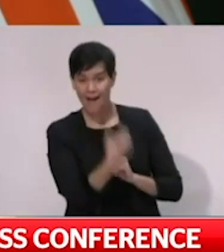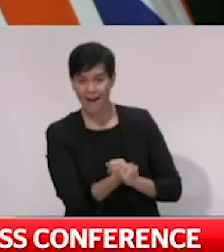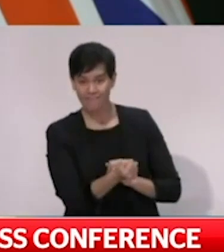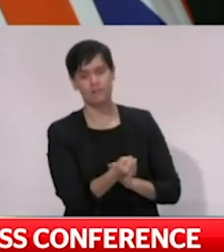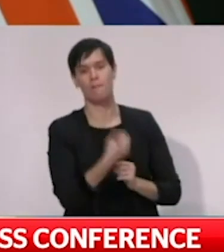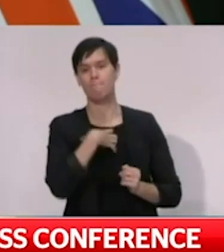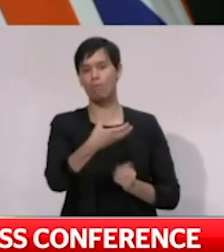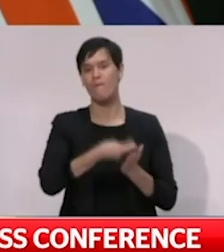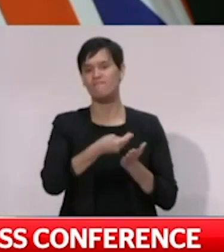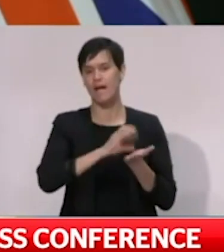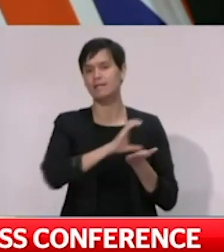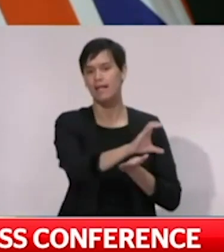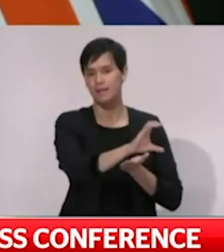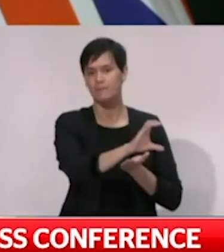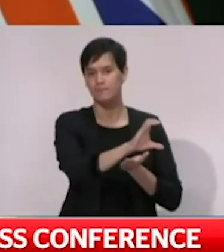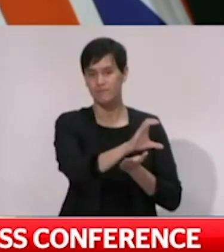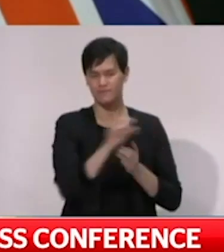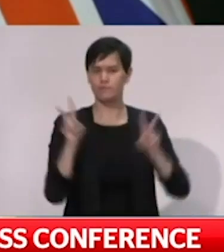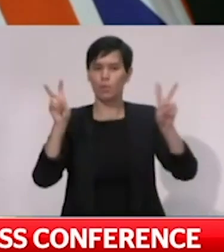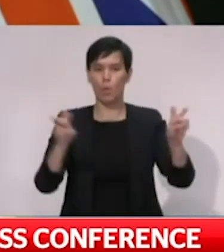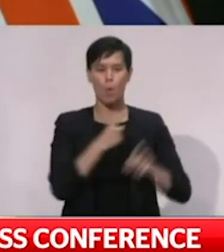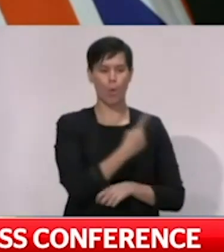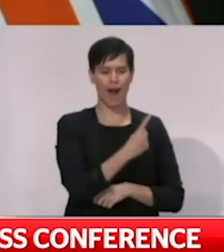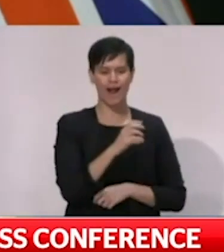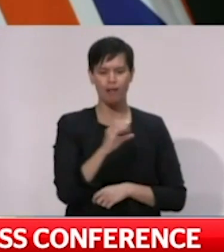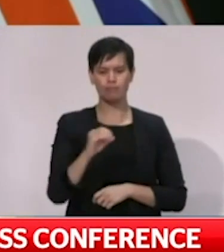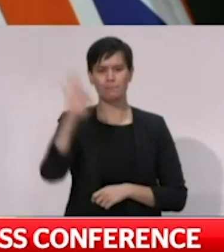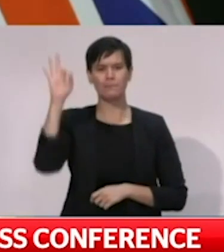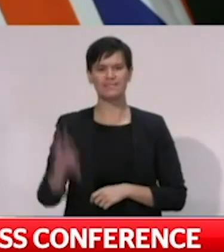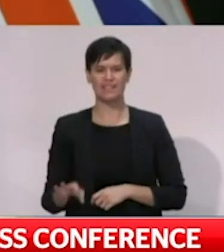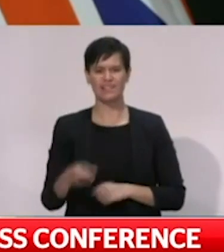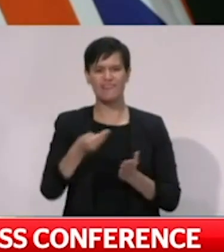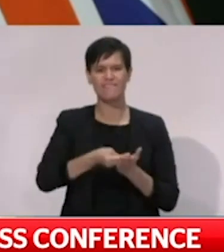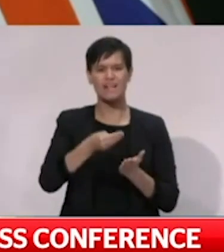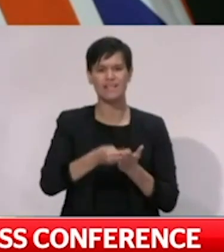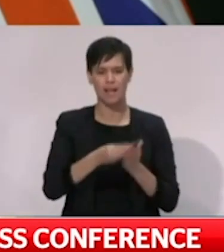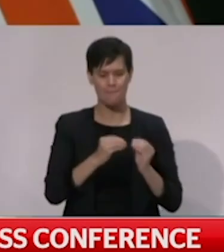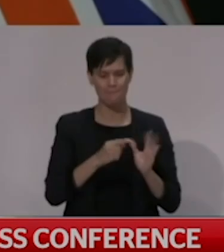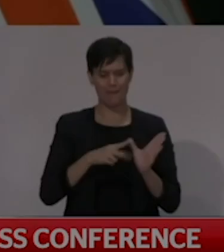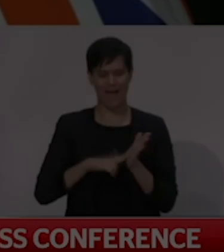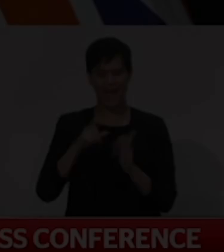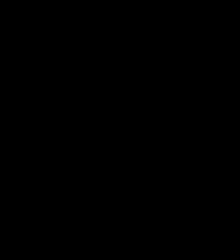was scrapped by the previous government in 2010 We've brought it back in Budget 2020